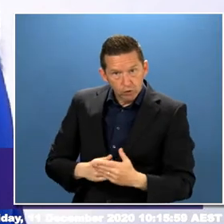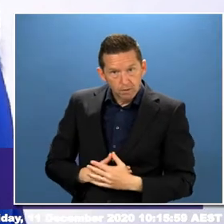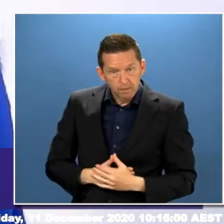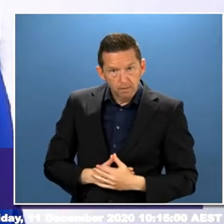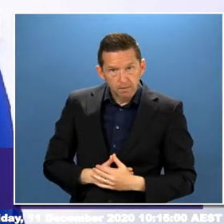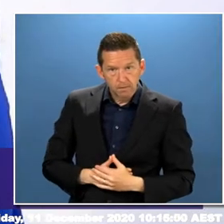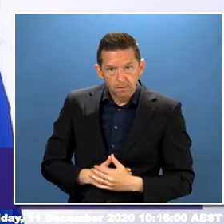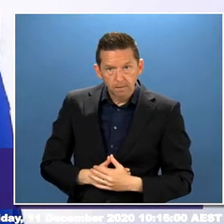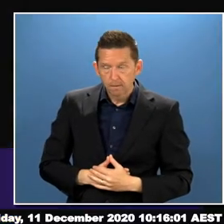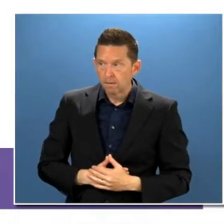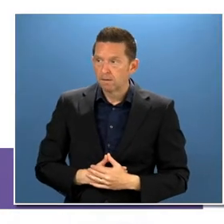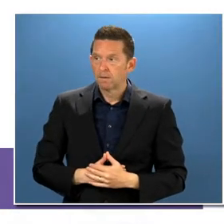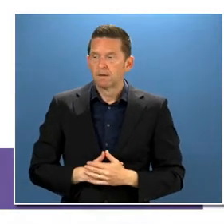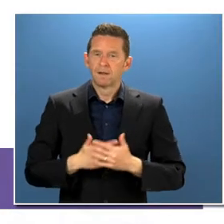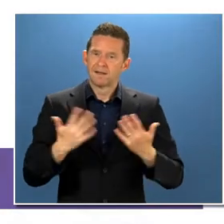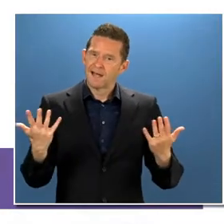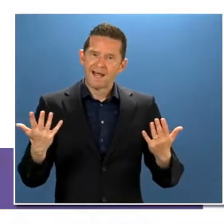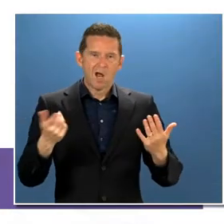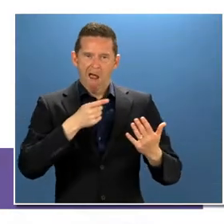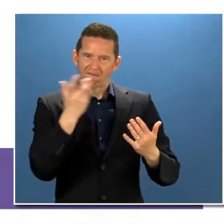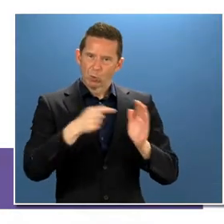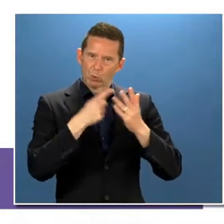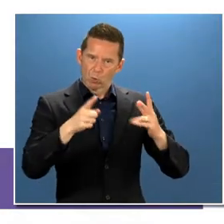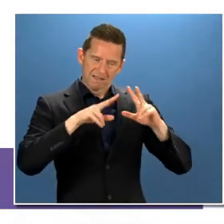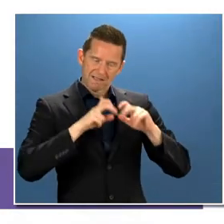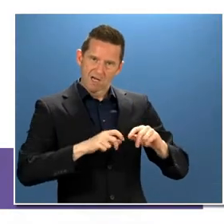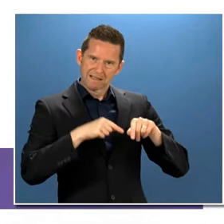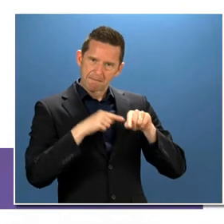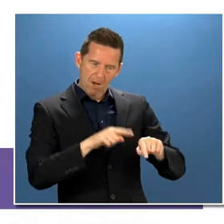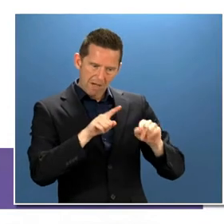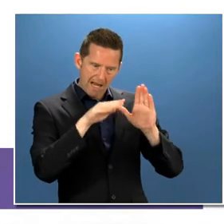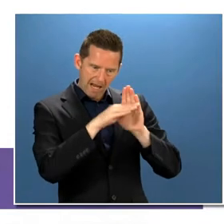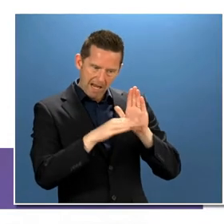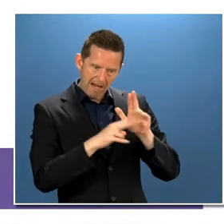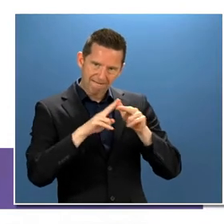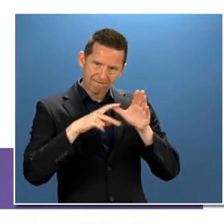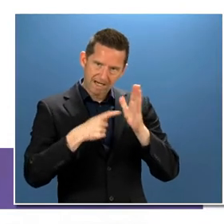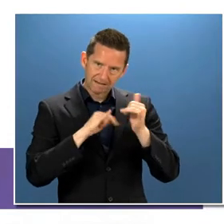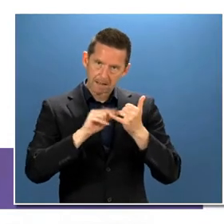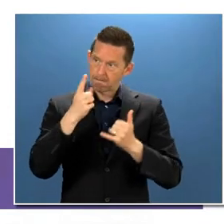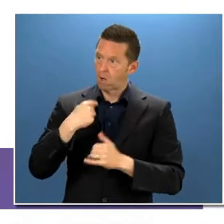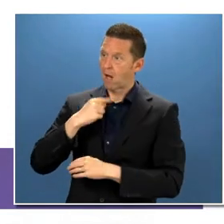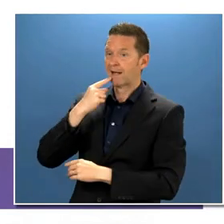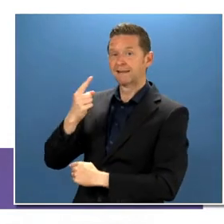It's obviously a very factually-dependent inquiry, but I would argue that in that circumstances it is discrimination.